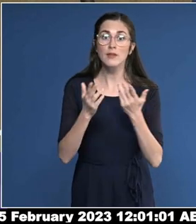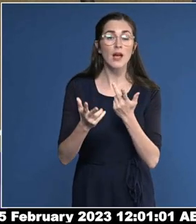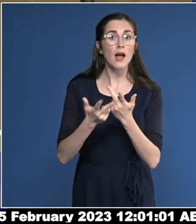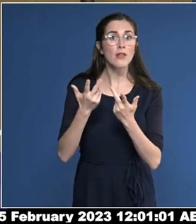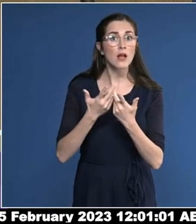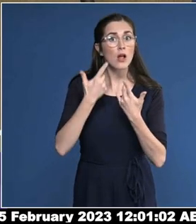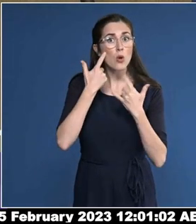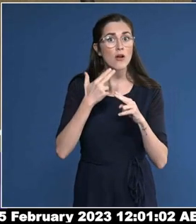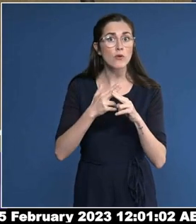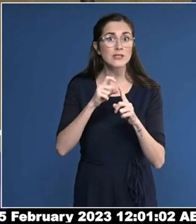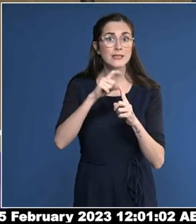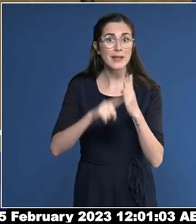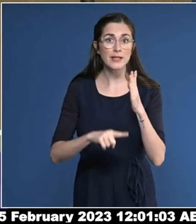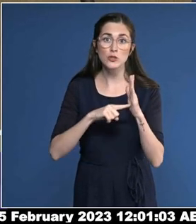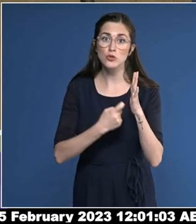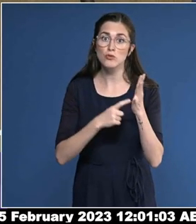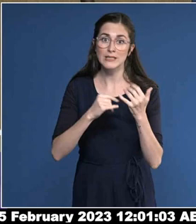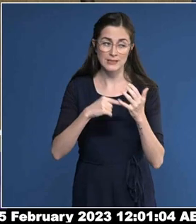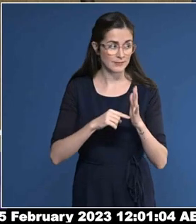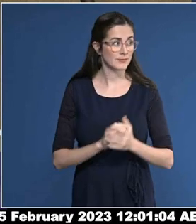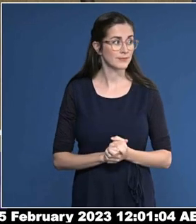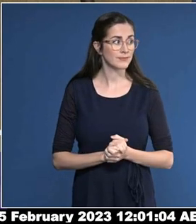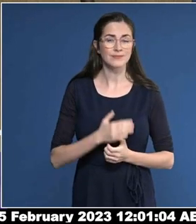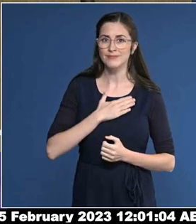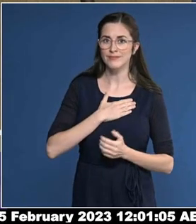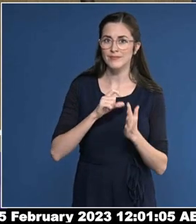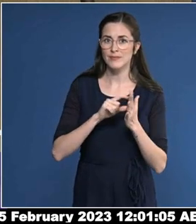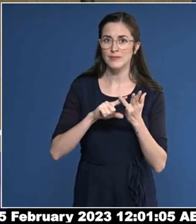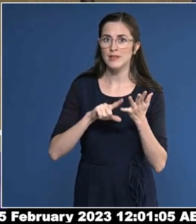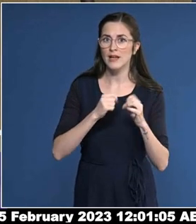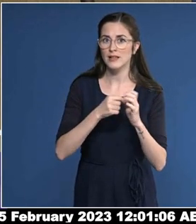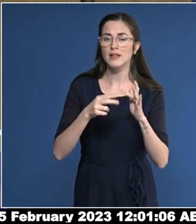Yes. If it please the Commission, Duggan. I appear for The Disability Trust in relation to this part of the hearing.